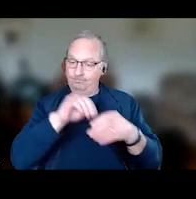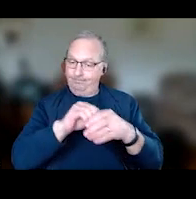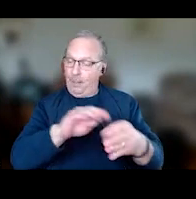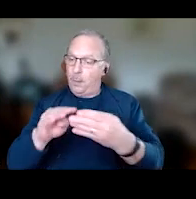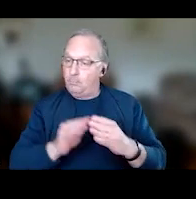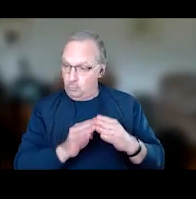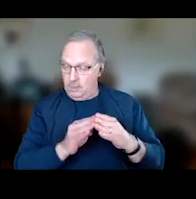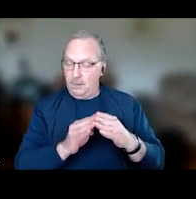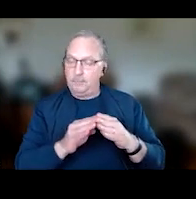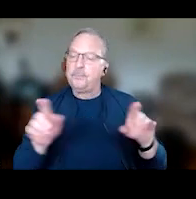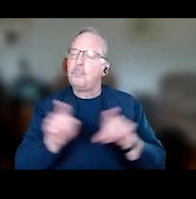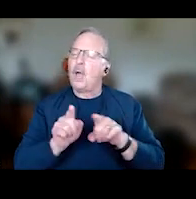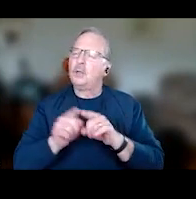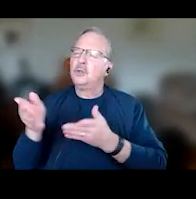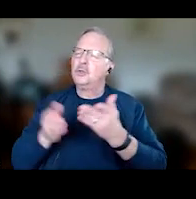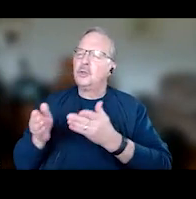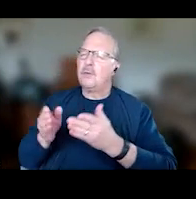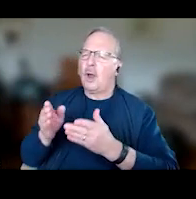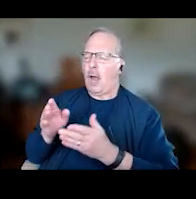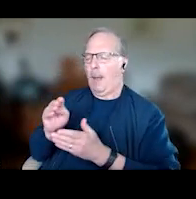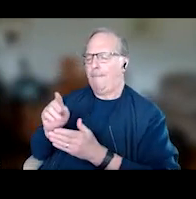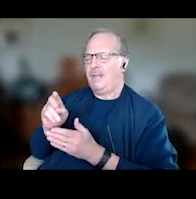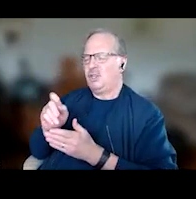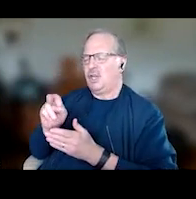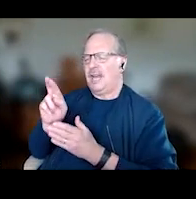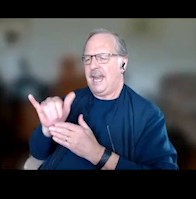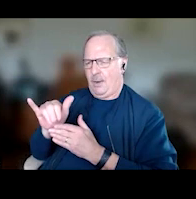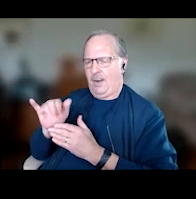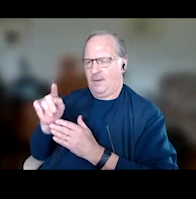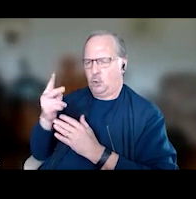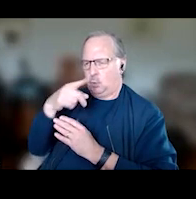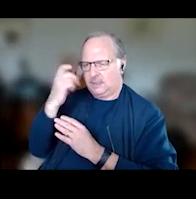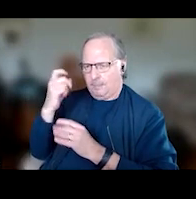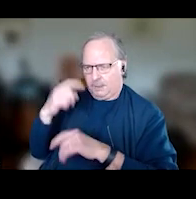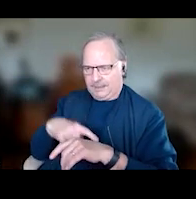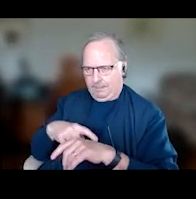I also served as a missionary for two summers. My community engagement highlight work